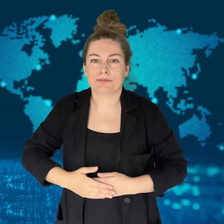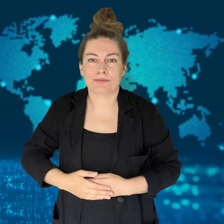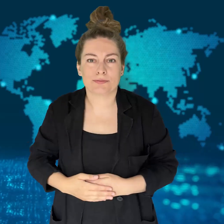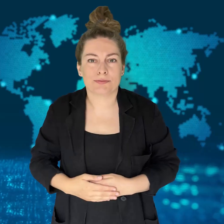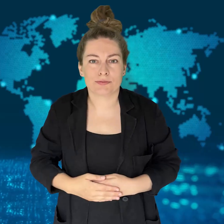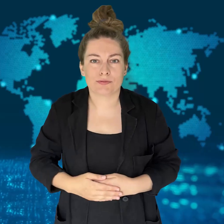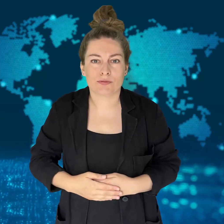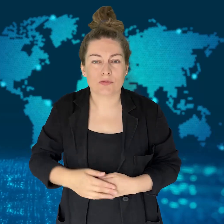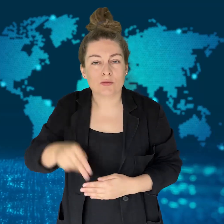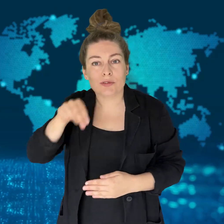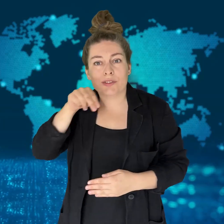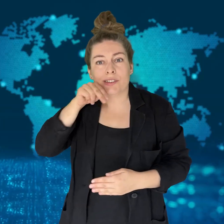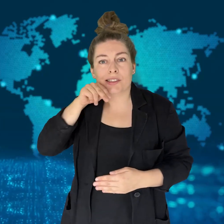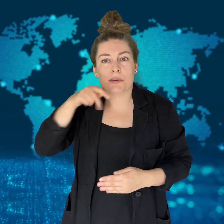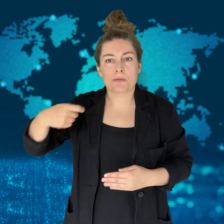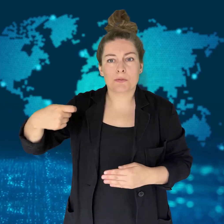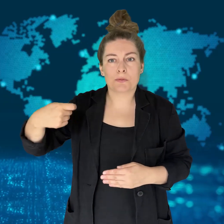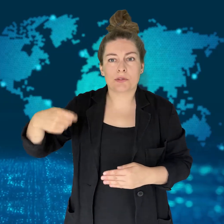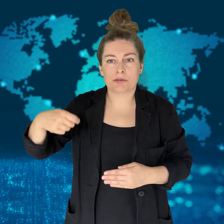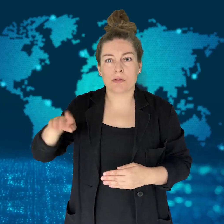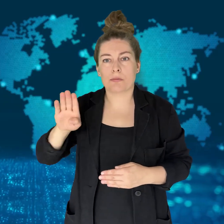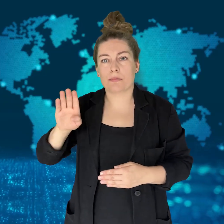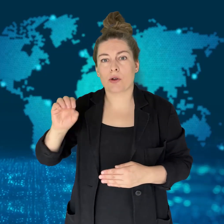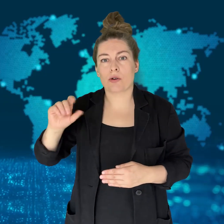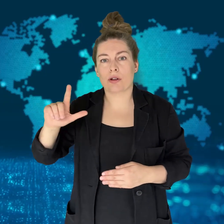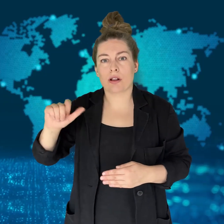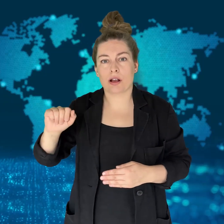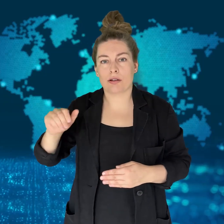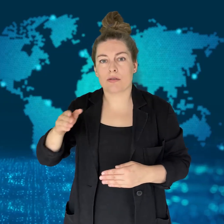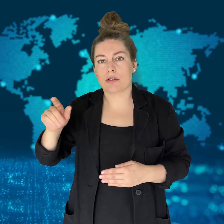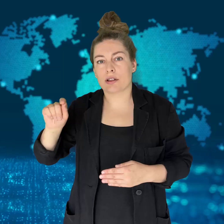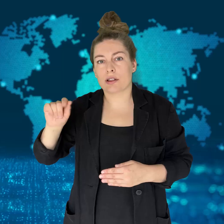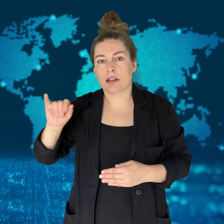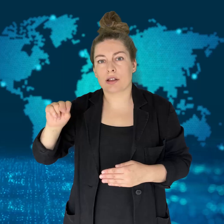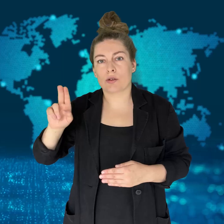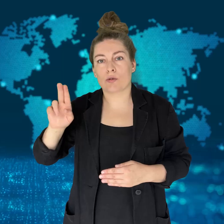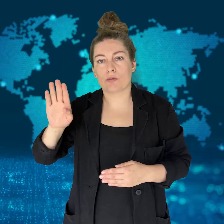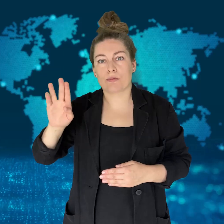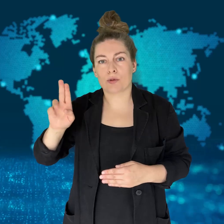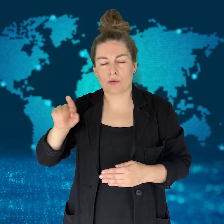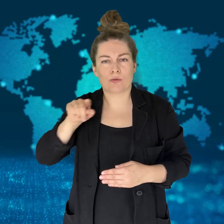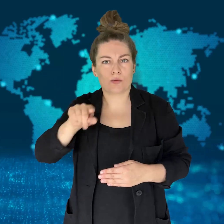Some of the injured were taken to the region's capital